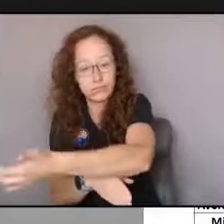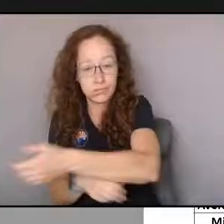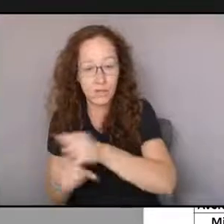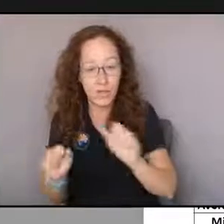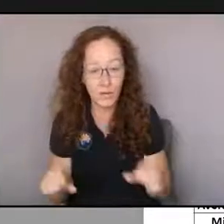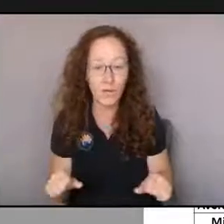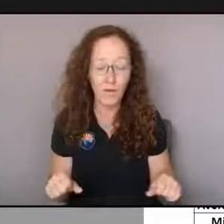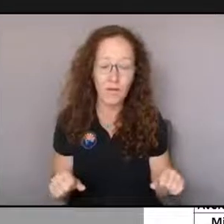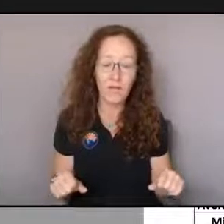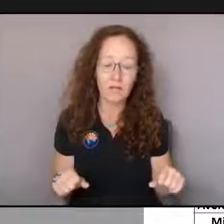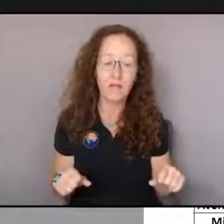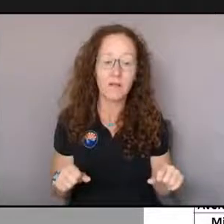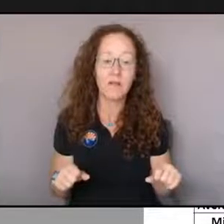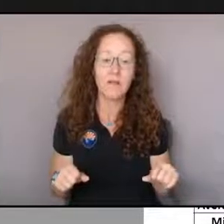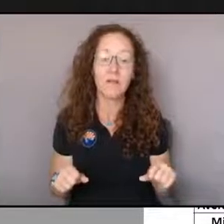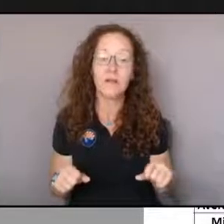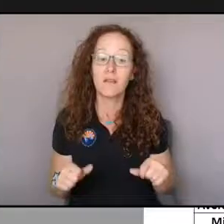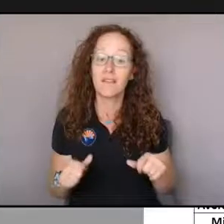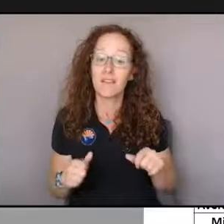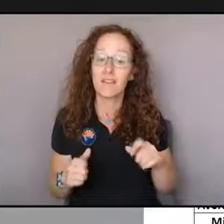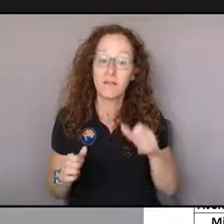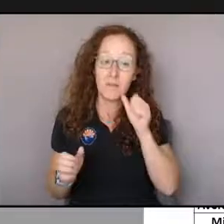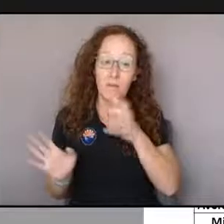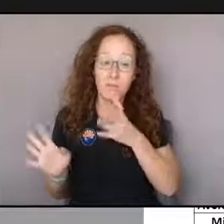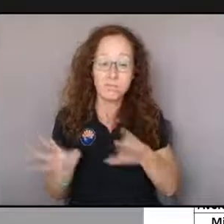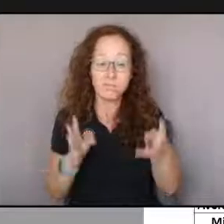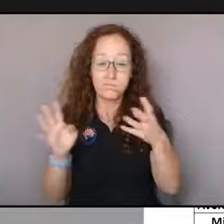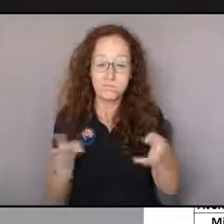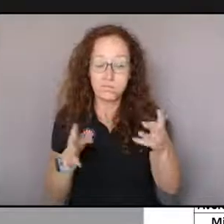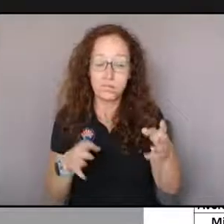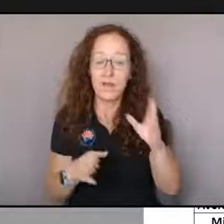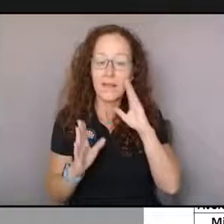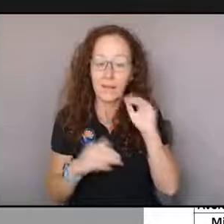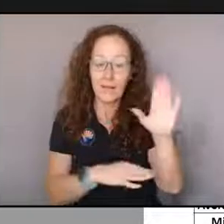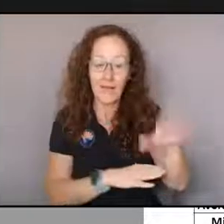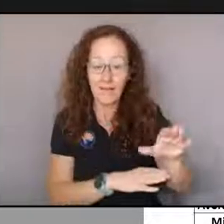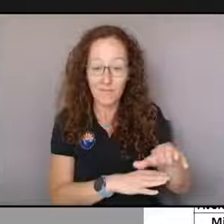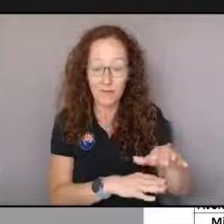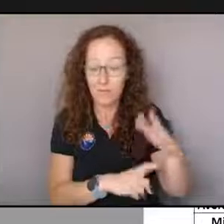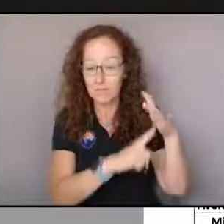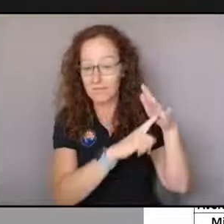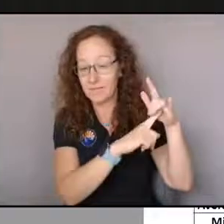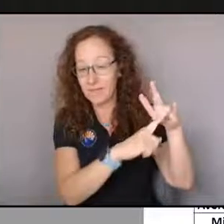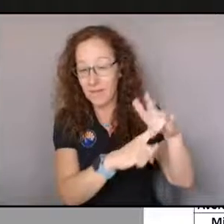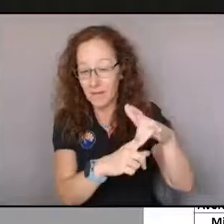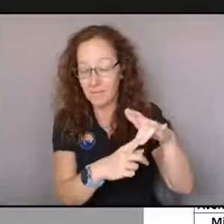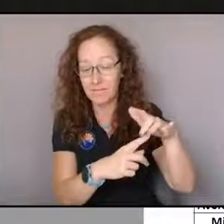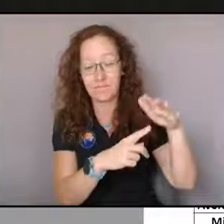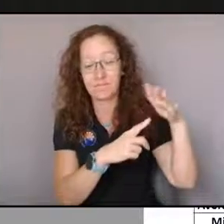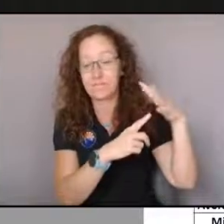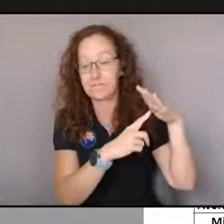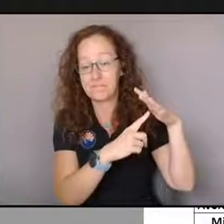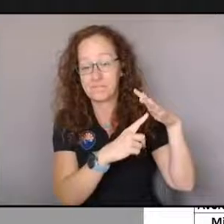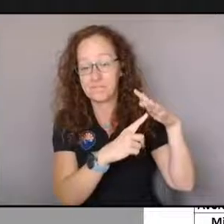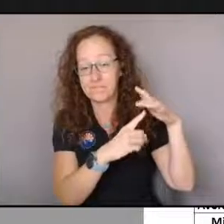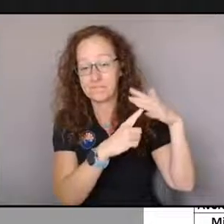EXPECT TO SEE THE AIRCRAFT TO BE SHUT DOWN IN THE AFTERNOON, SO IT WILL BE EVEN MORE DIFFICULT FOR CREWS